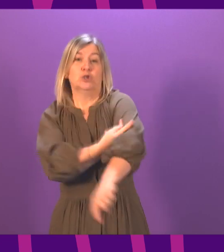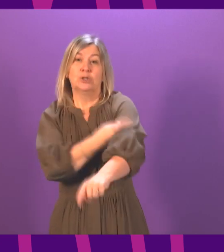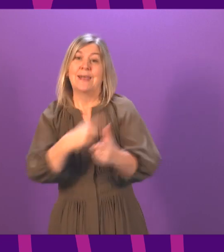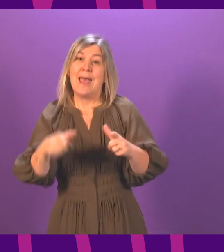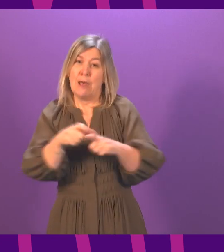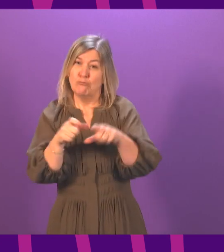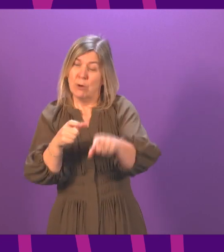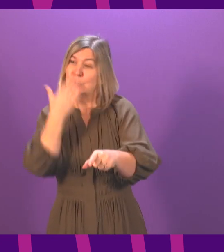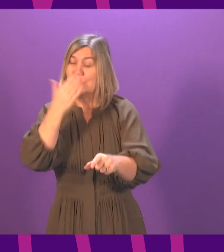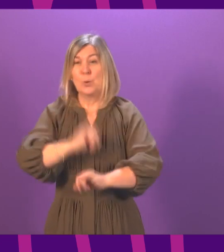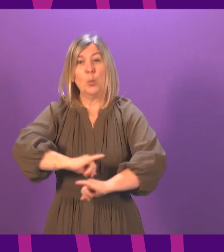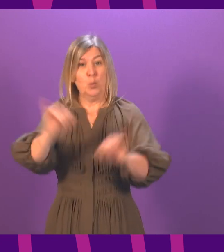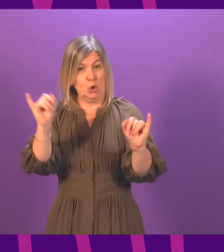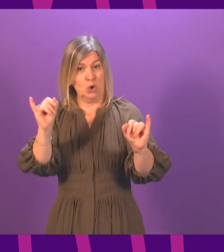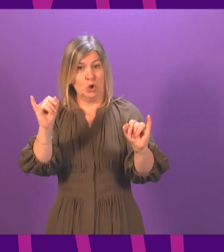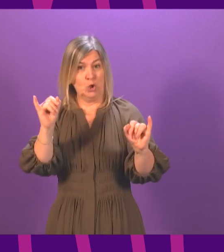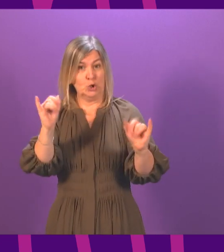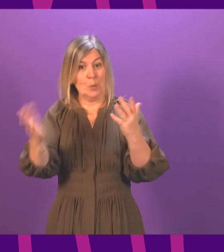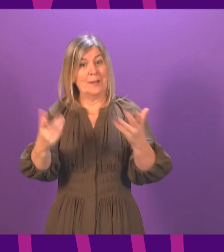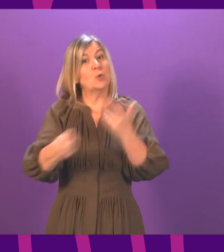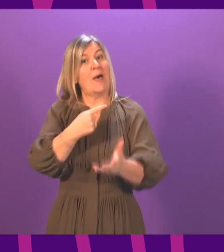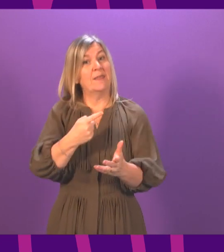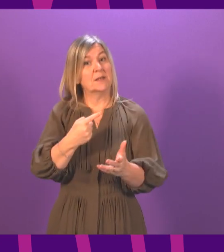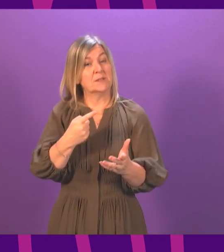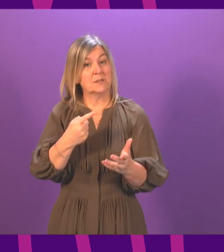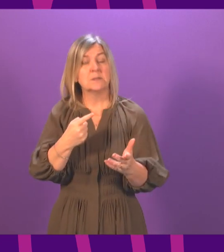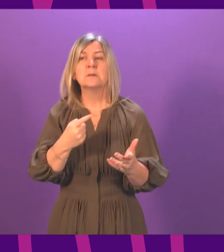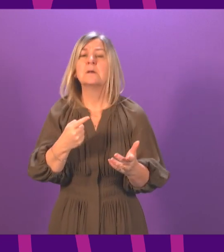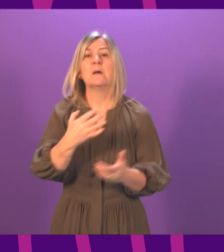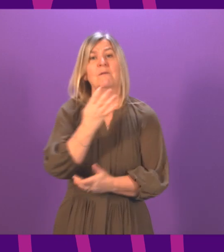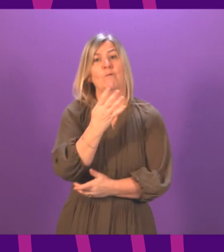is the worst local authority for vaccinations, with just 4.9 per cent of residents vaccinated,